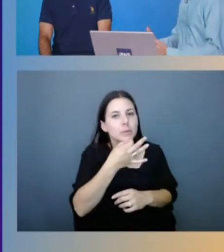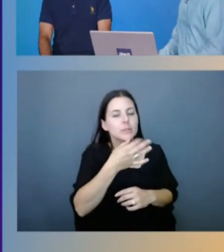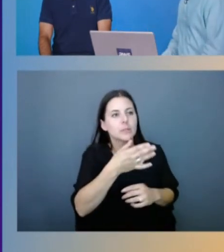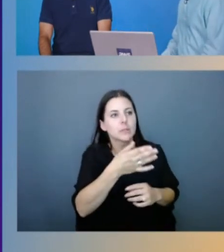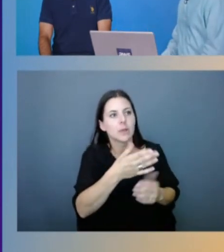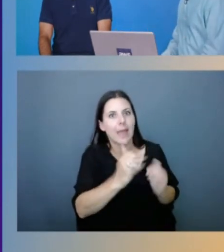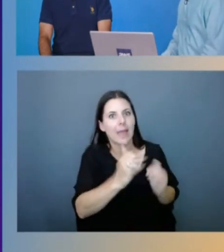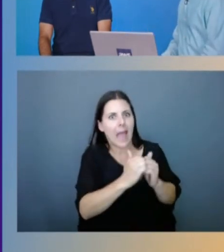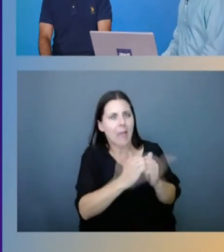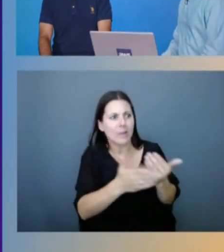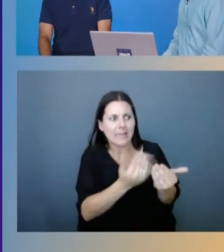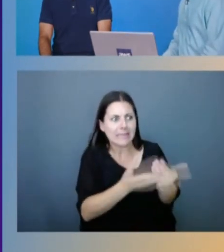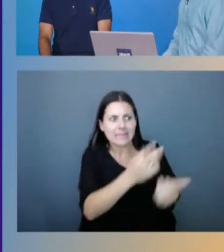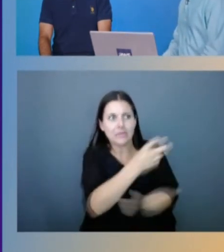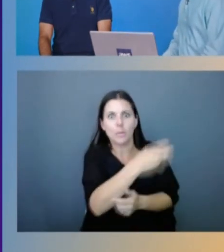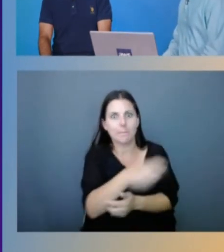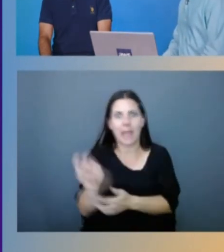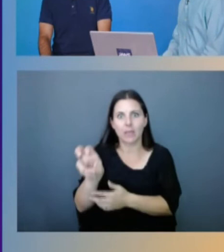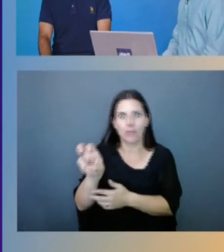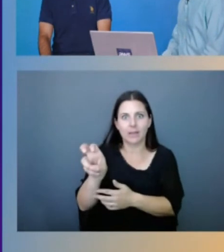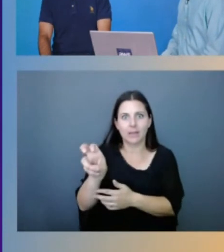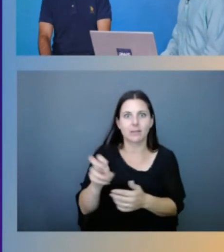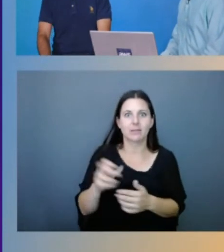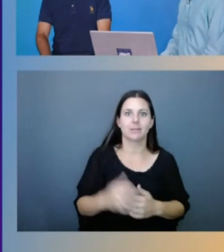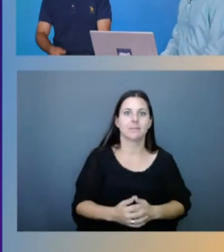over to some of those instances as well. Yeah, exactly.